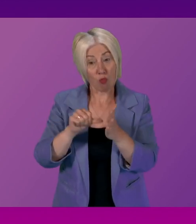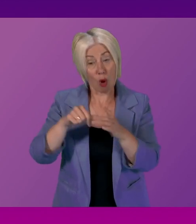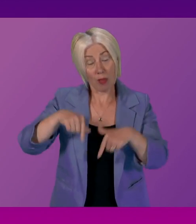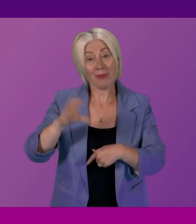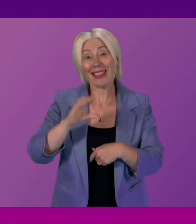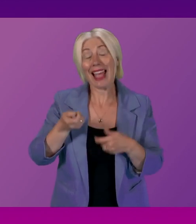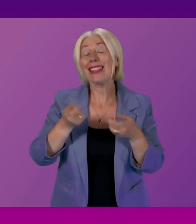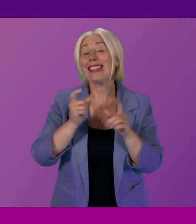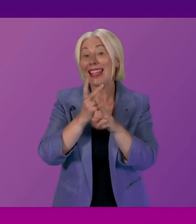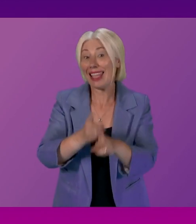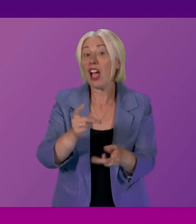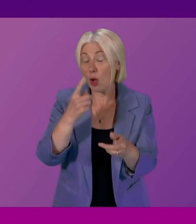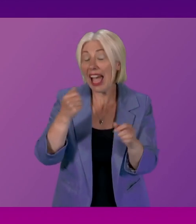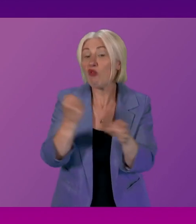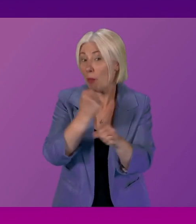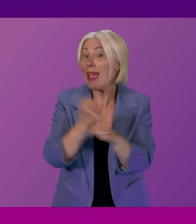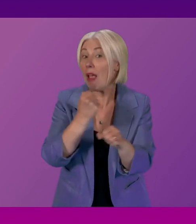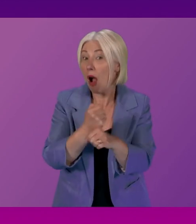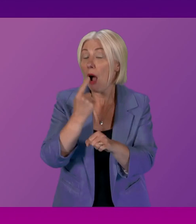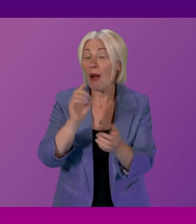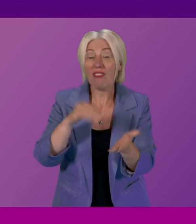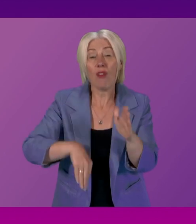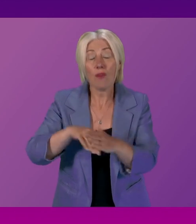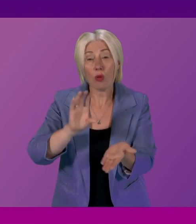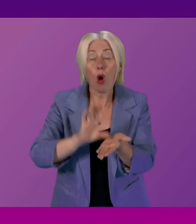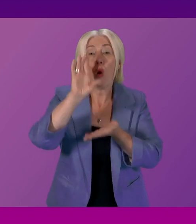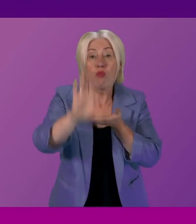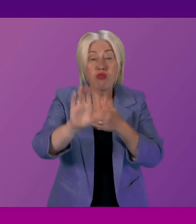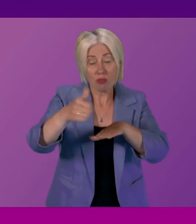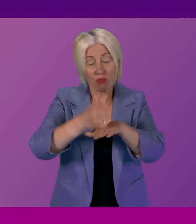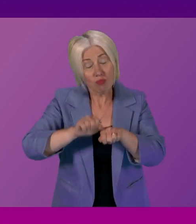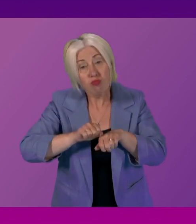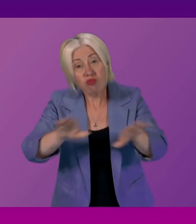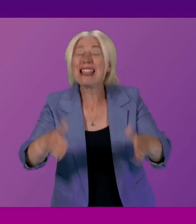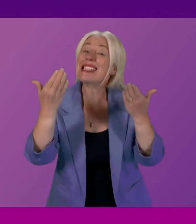new cancer strategy is “fully funded and implemented” now, but the evidence shows